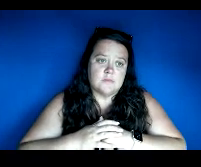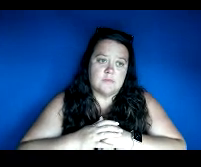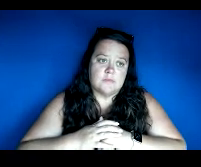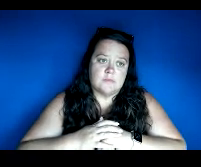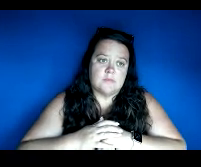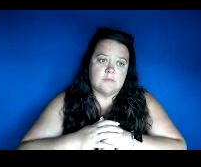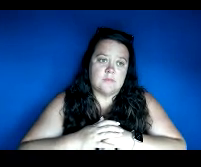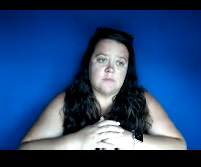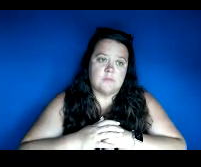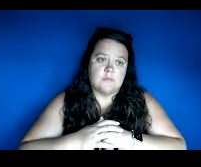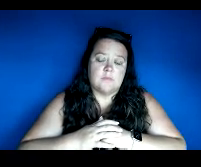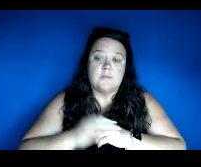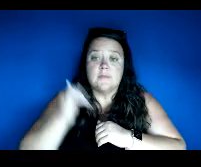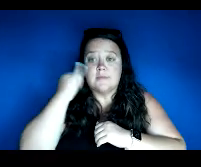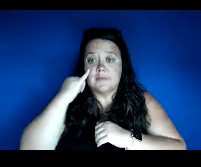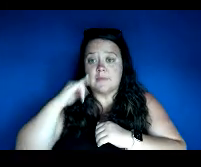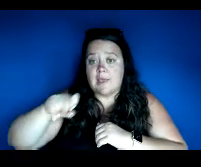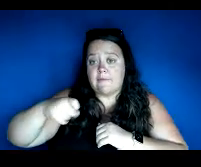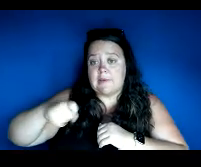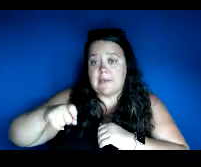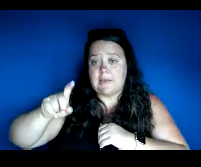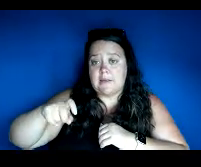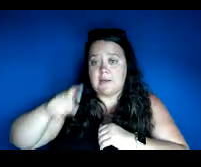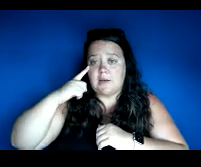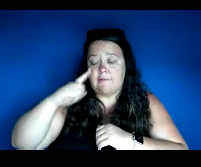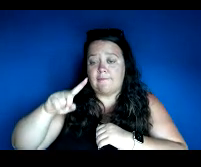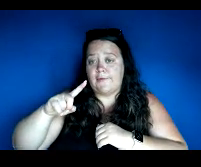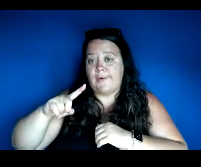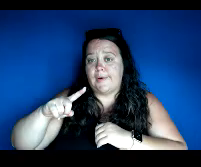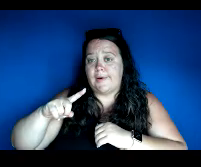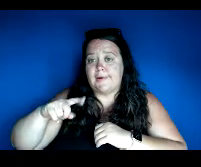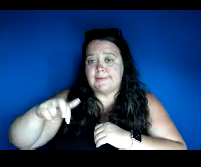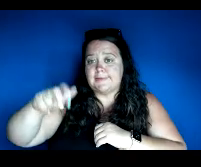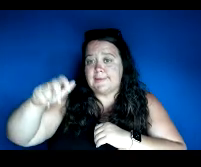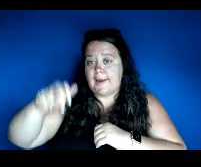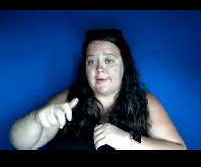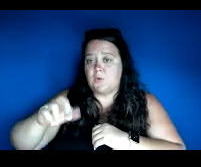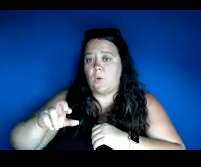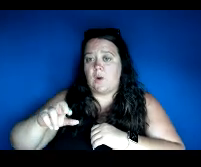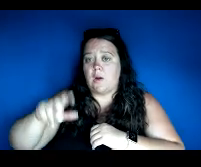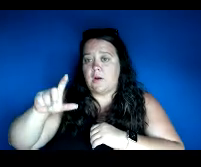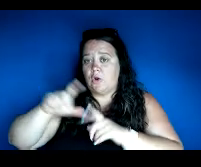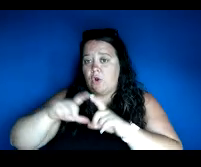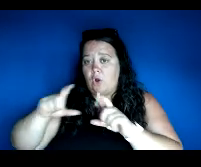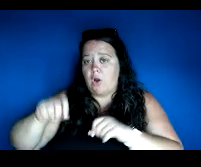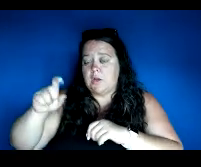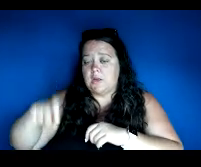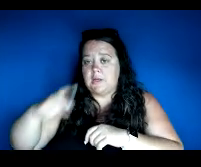to get to specific stairs, that would be what would be needed for an elevator. And that's, you know, generally, if a student lives there,